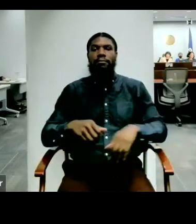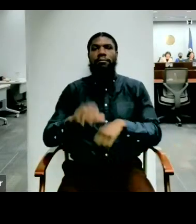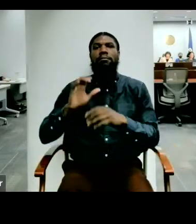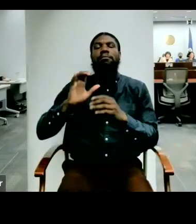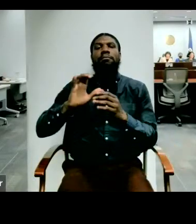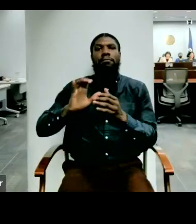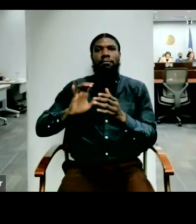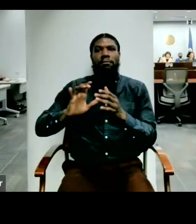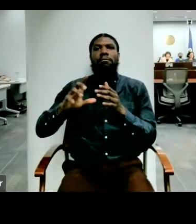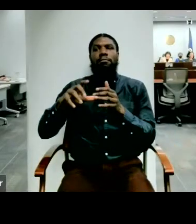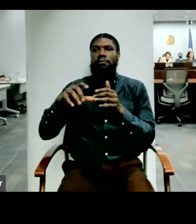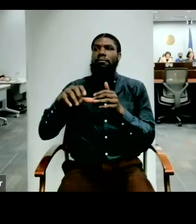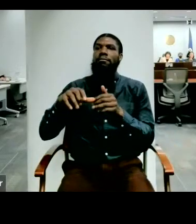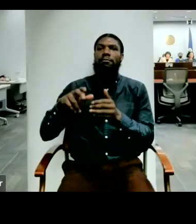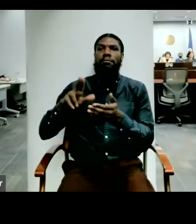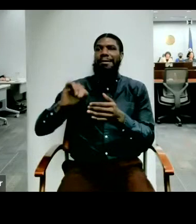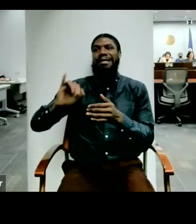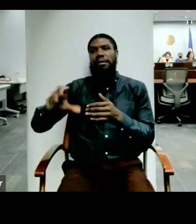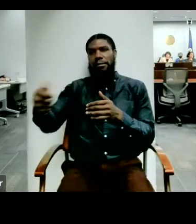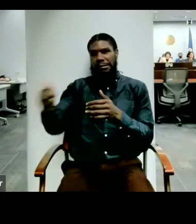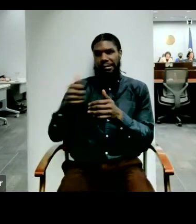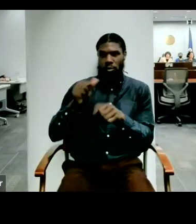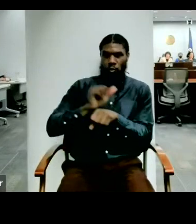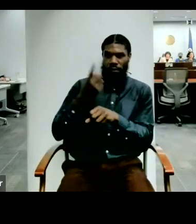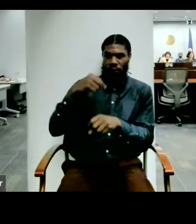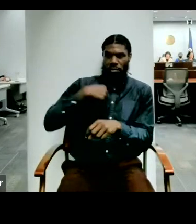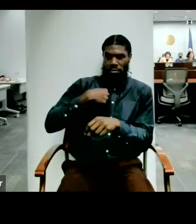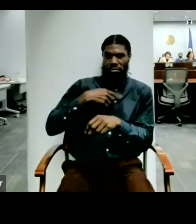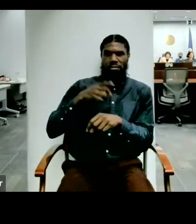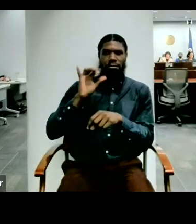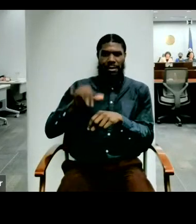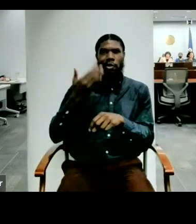looking in places where we know there could be a lot of misclassification, particularly